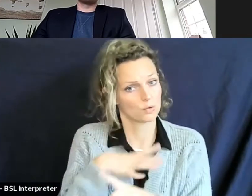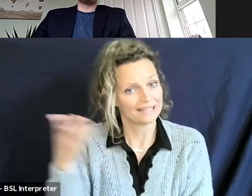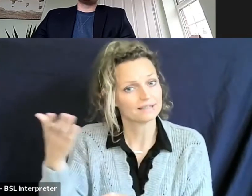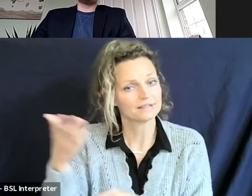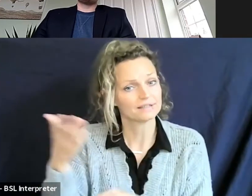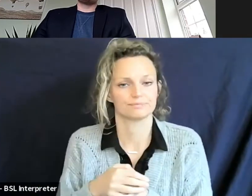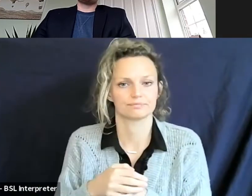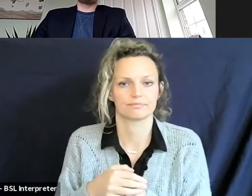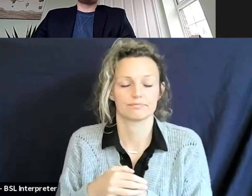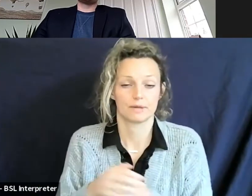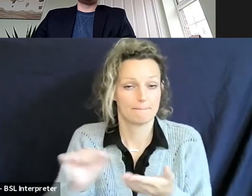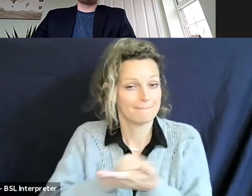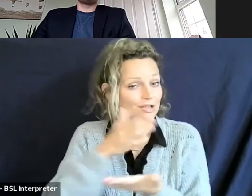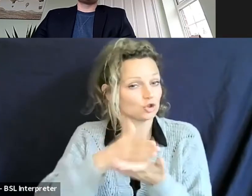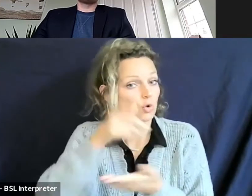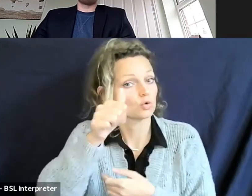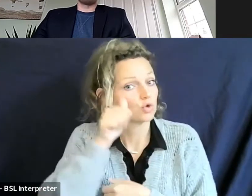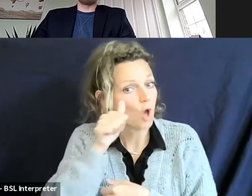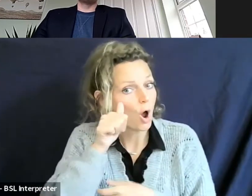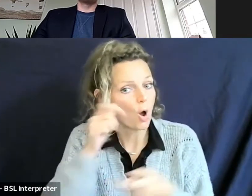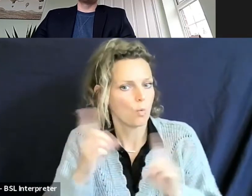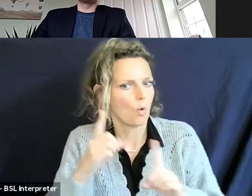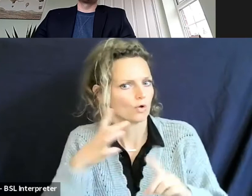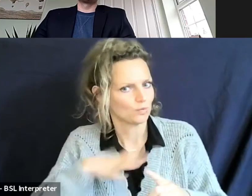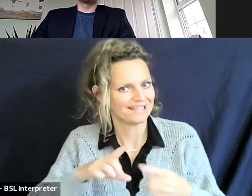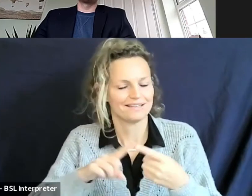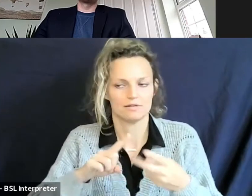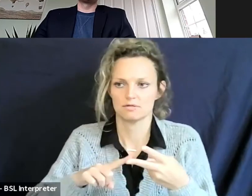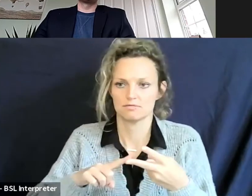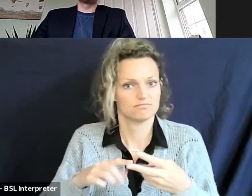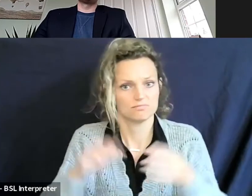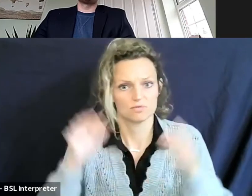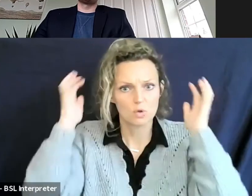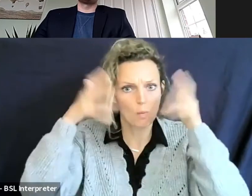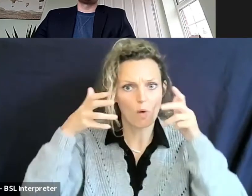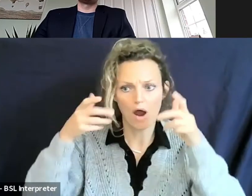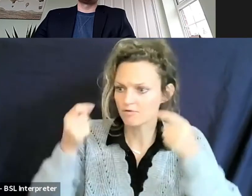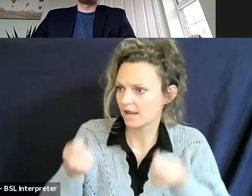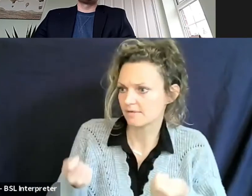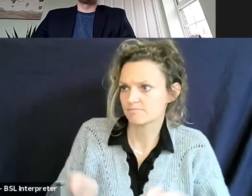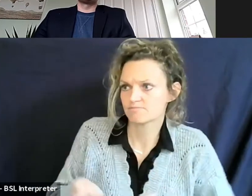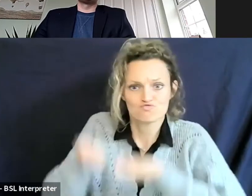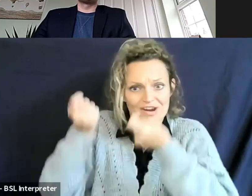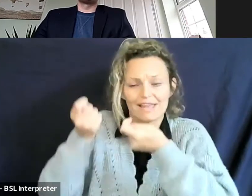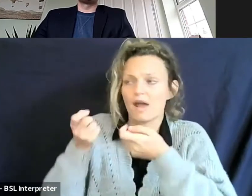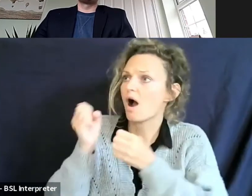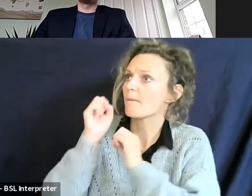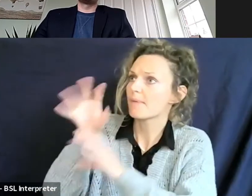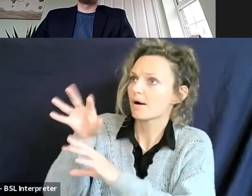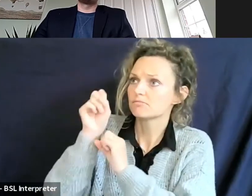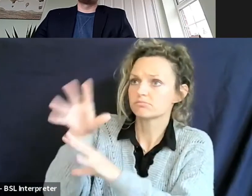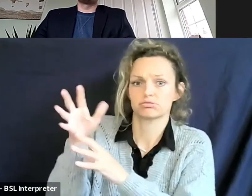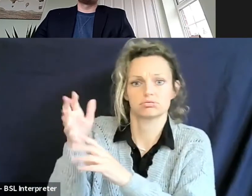Don't be scared to say you need that support. There's nothing wrong with that. Know what you need. Don't be scared to speak up.